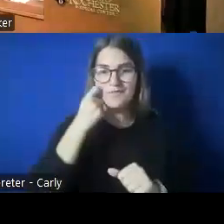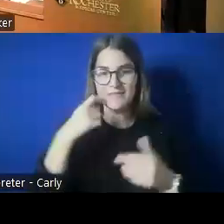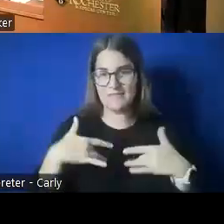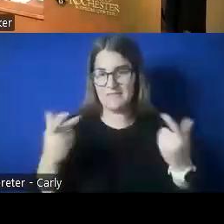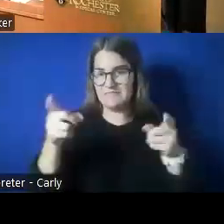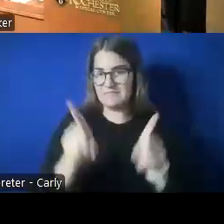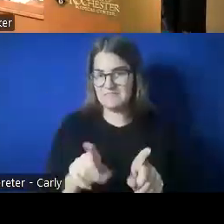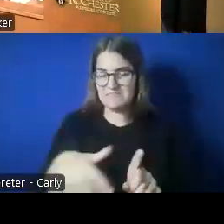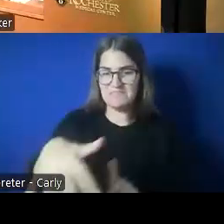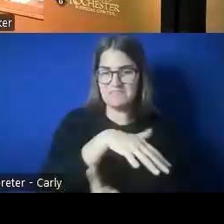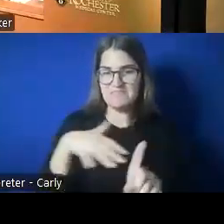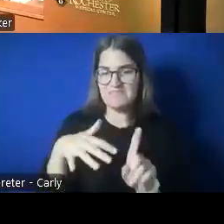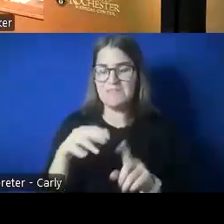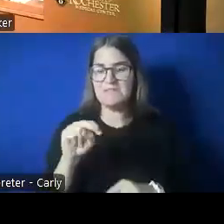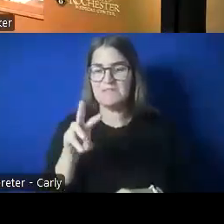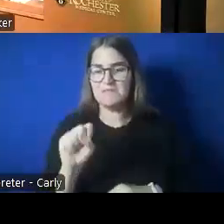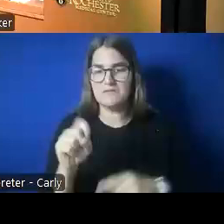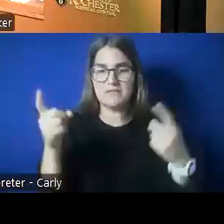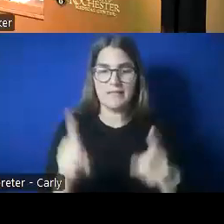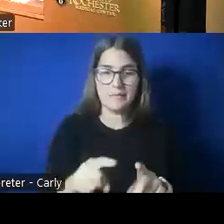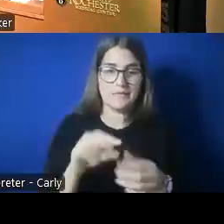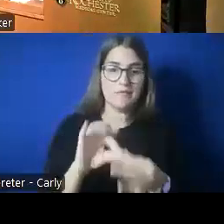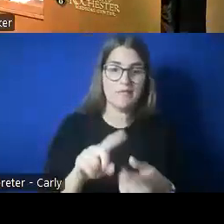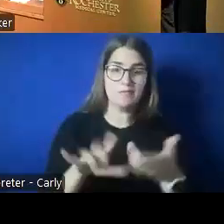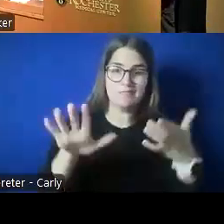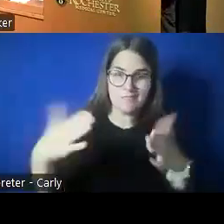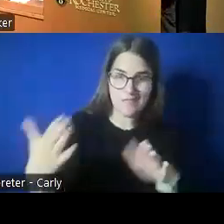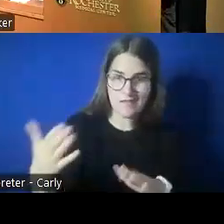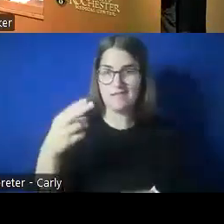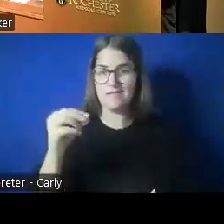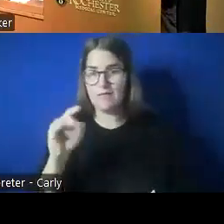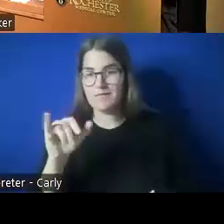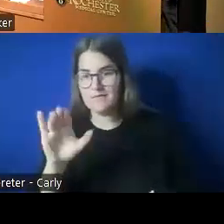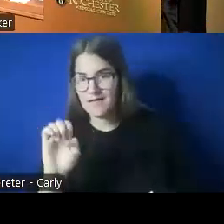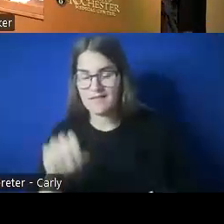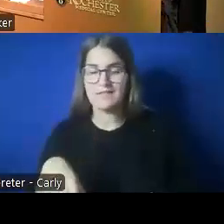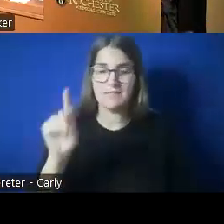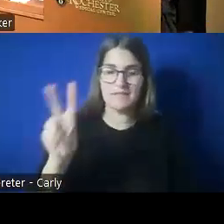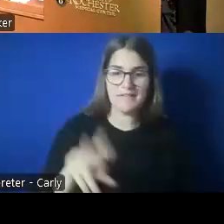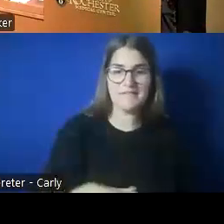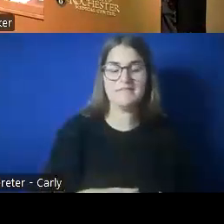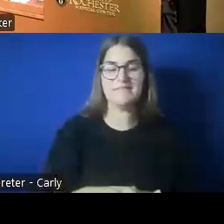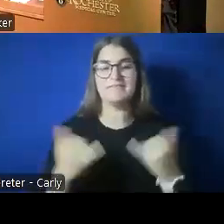of domestic violence homicides in the area um all right now I'm going to pass on and kind of have a